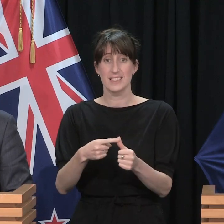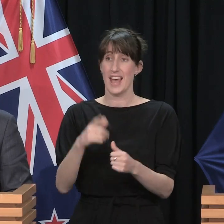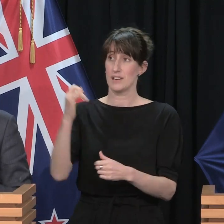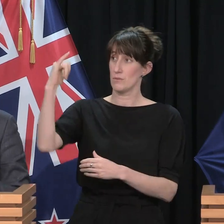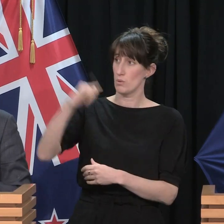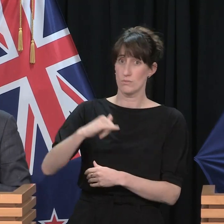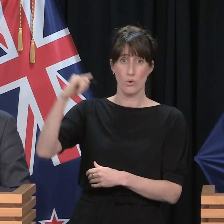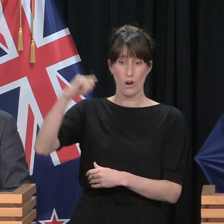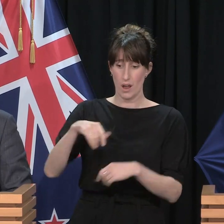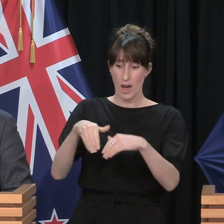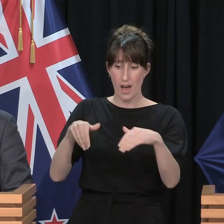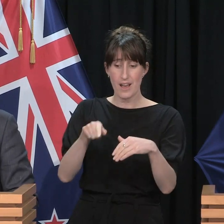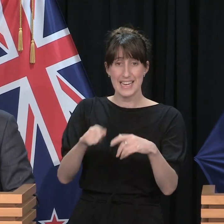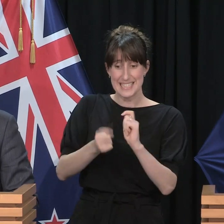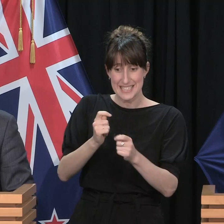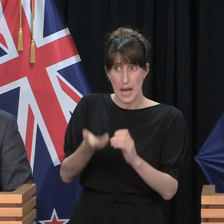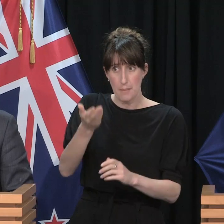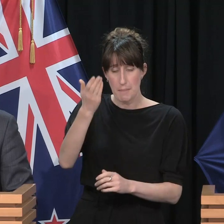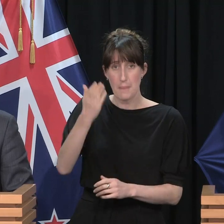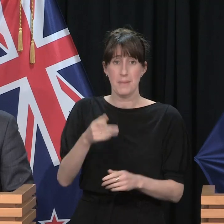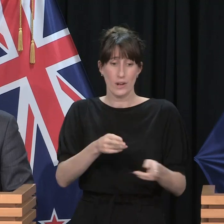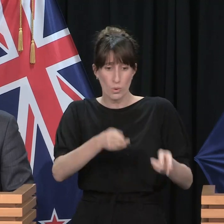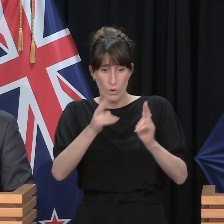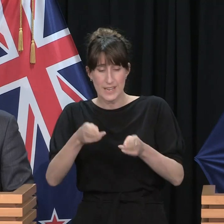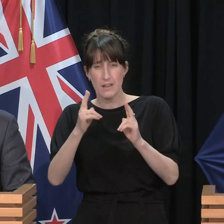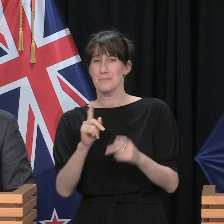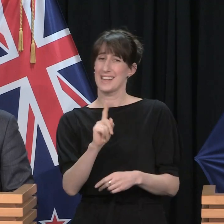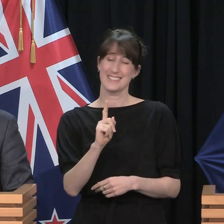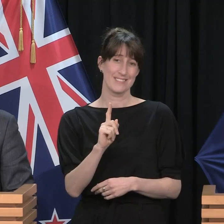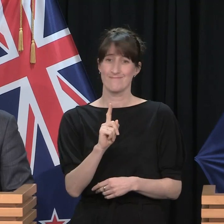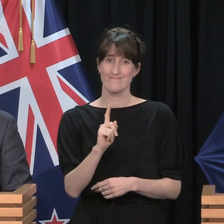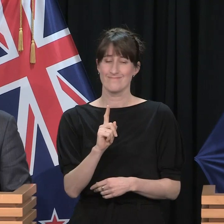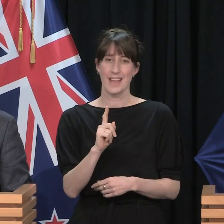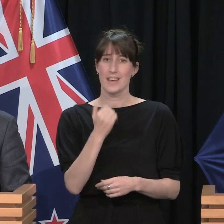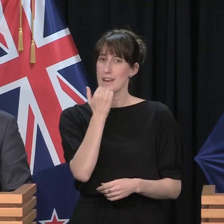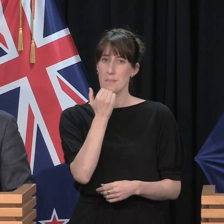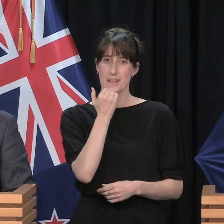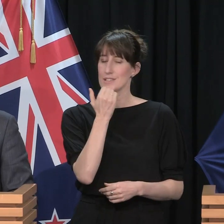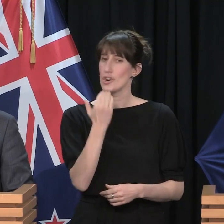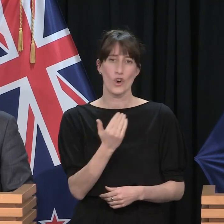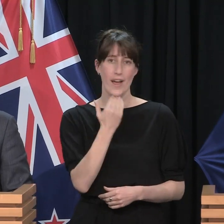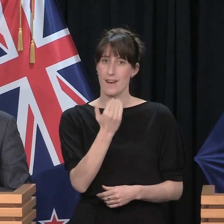continuing our focus on testing at the border and in isolation in quarantine facilities, we're still not